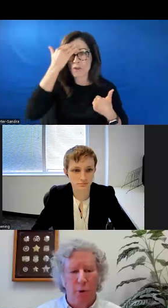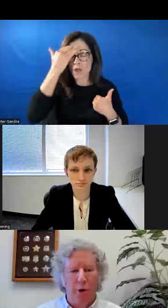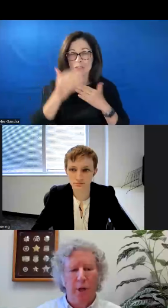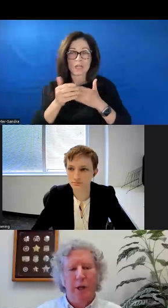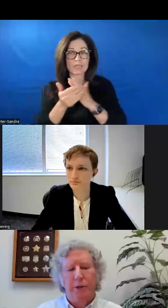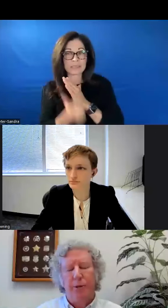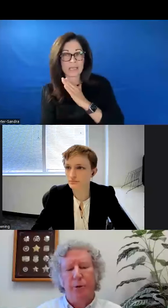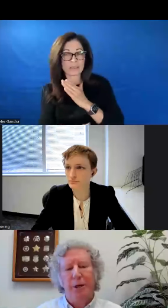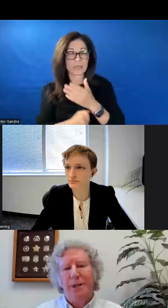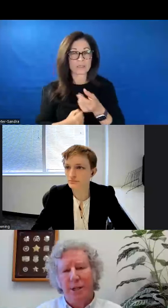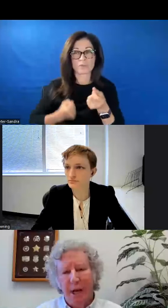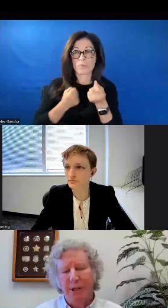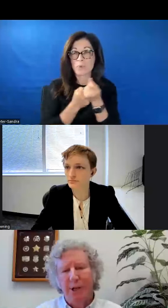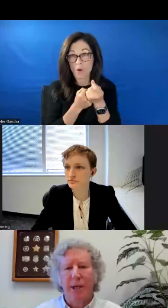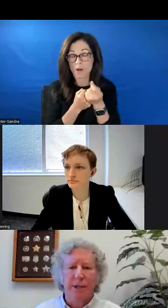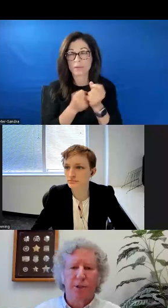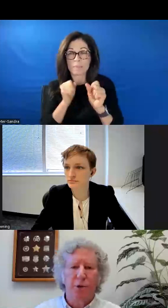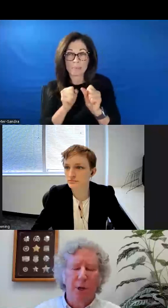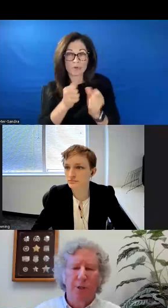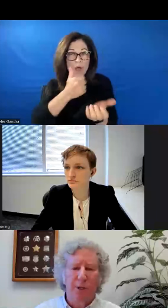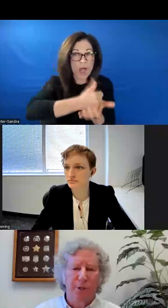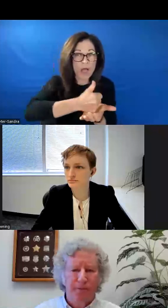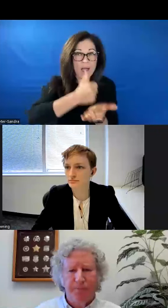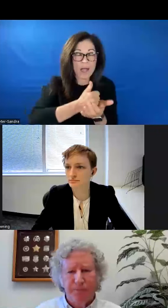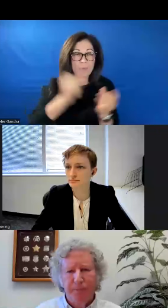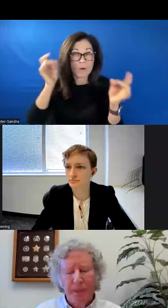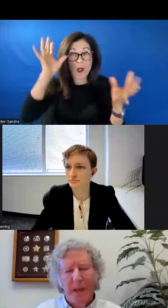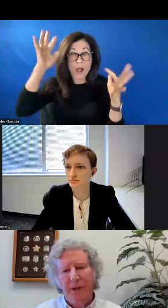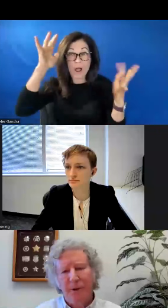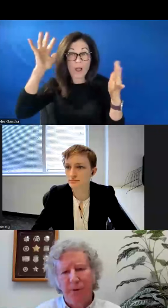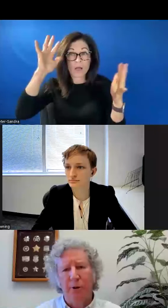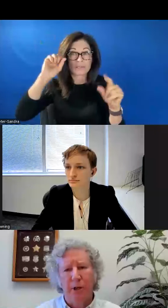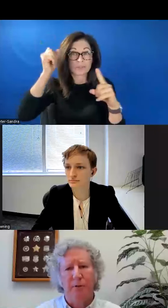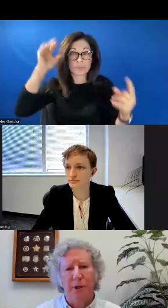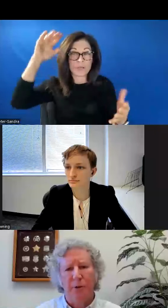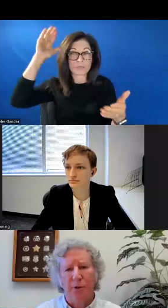SUPPORT AND CAN DEESCALATE THE SYSTEMS AND CAN DIVERT INDIVIDUALS